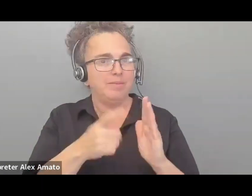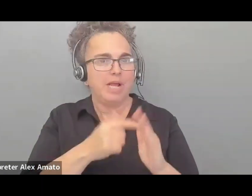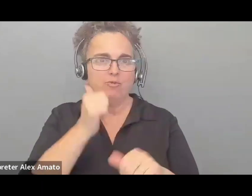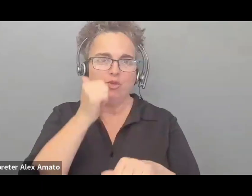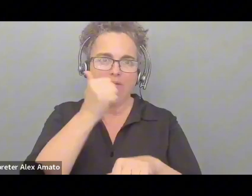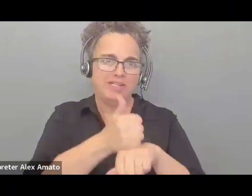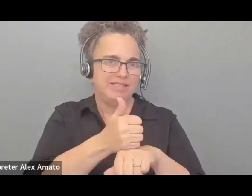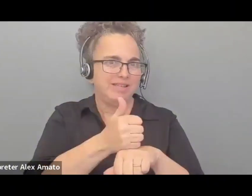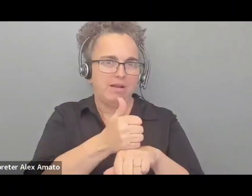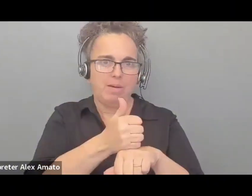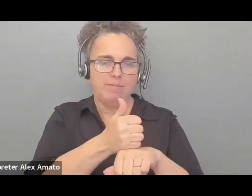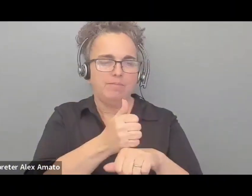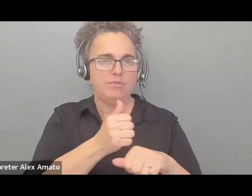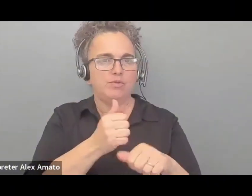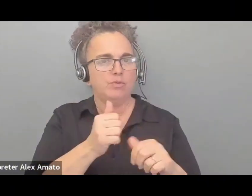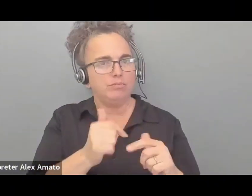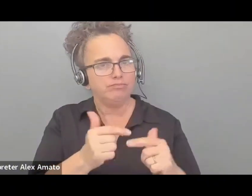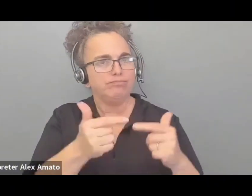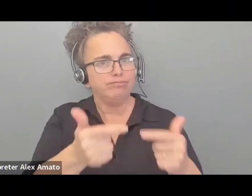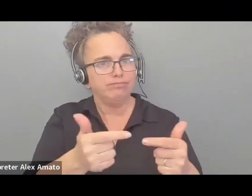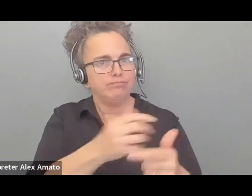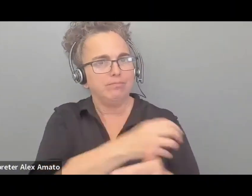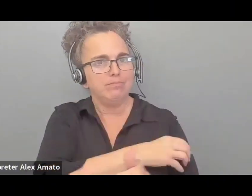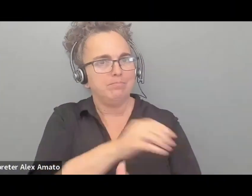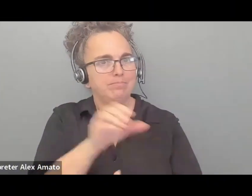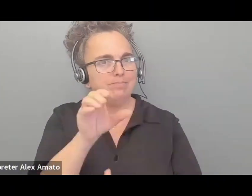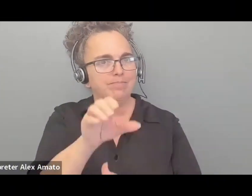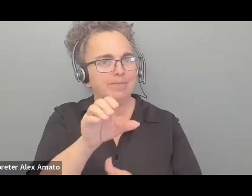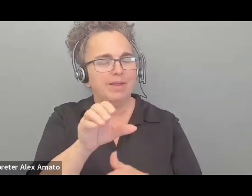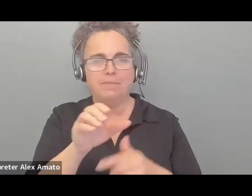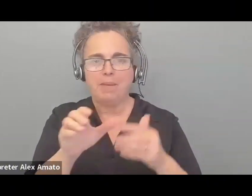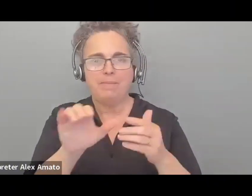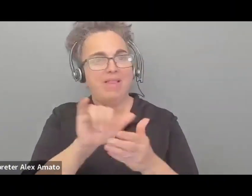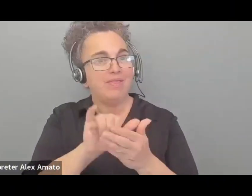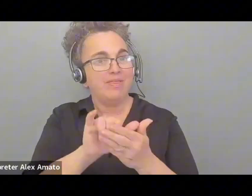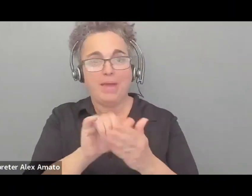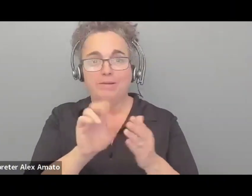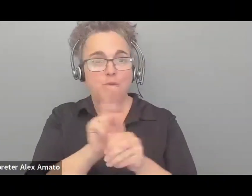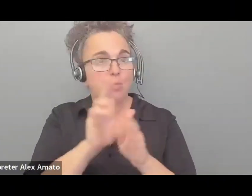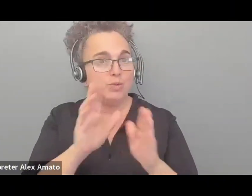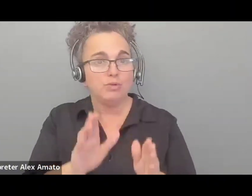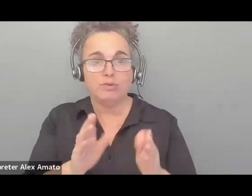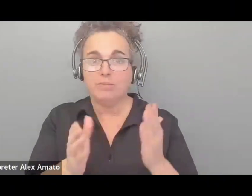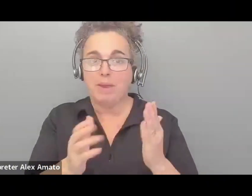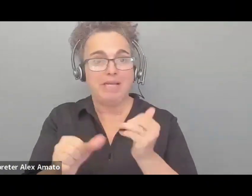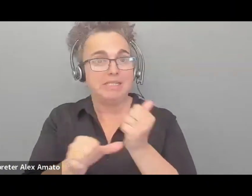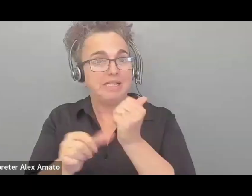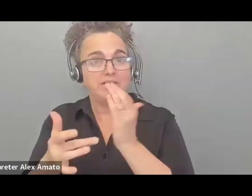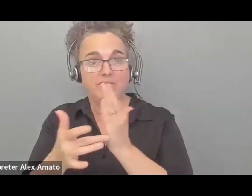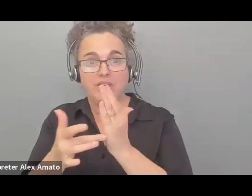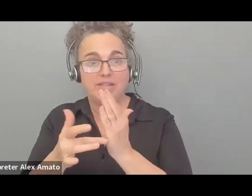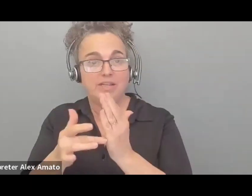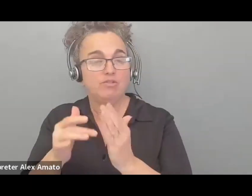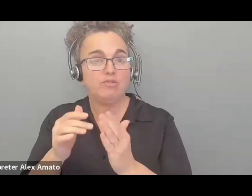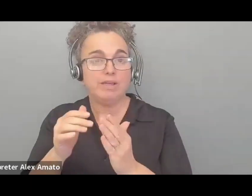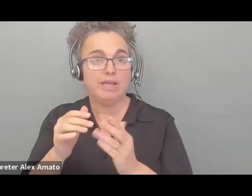who could have a, a variety of disabilities, maybe their assisted technology users, to make sure that they can engage with that method effectively.